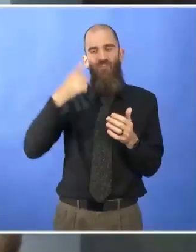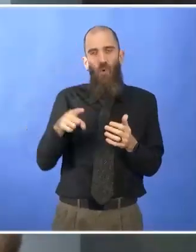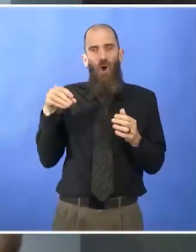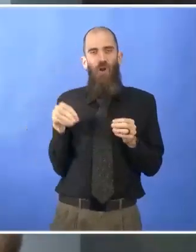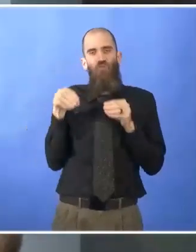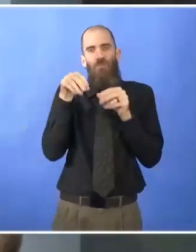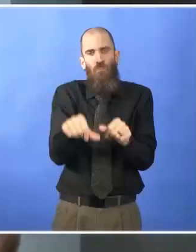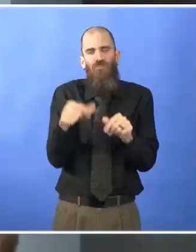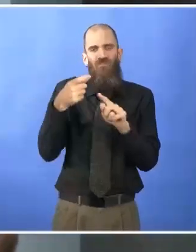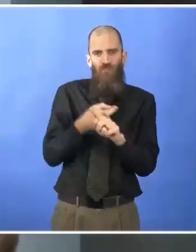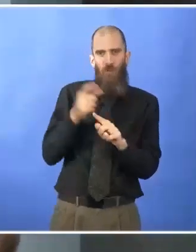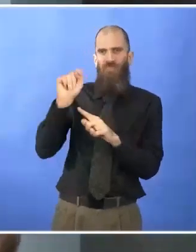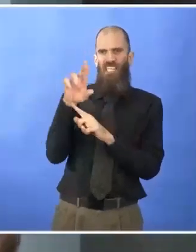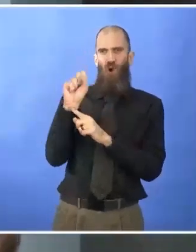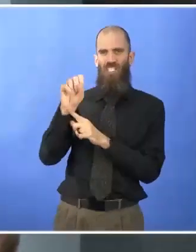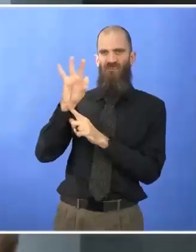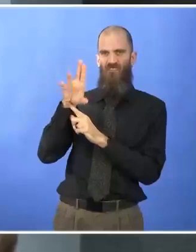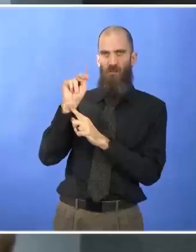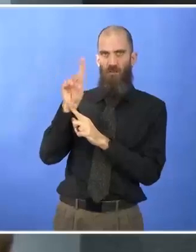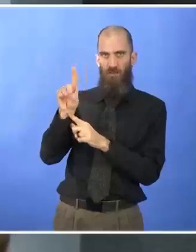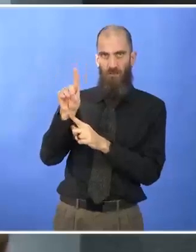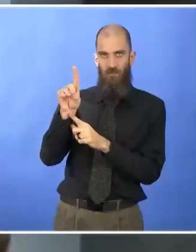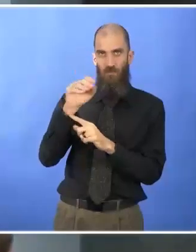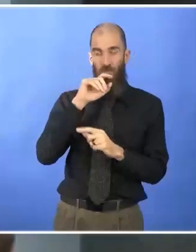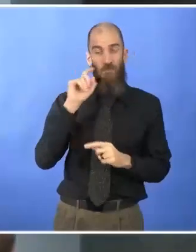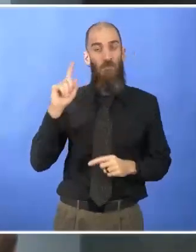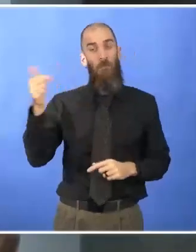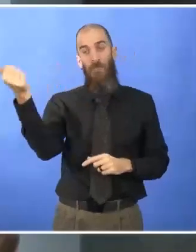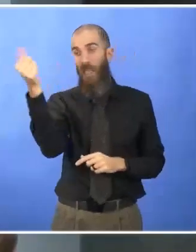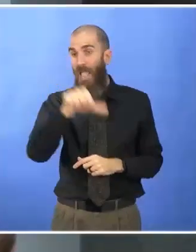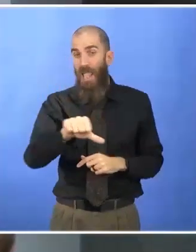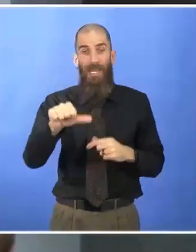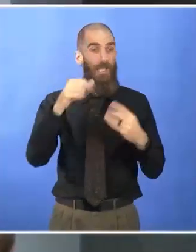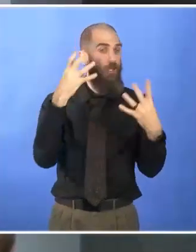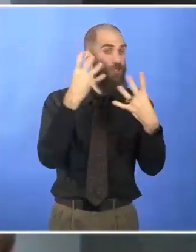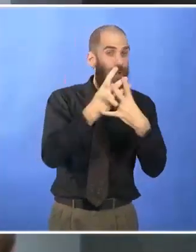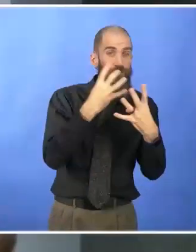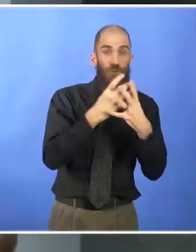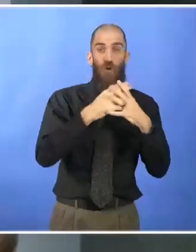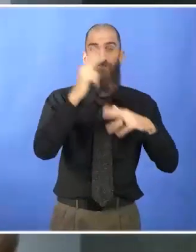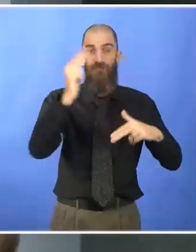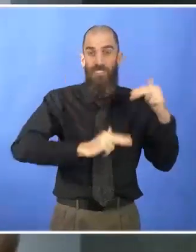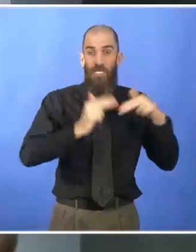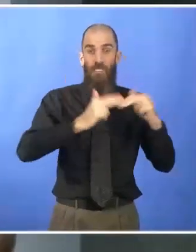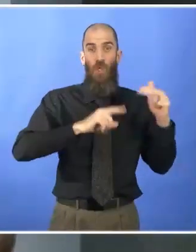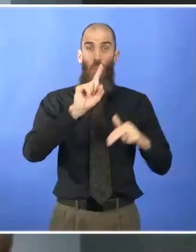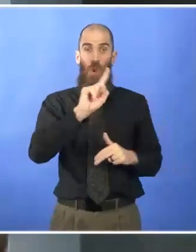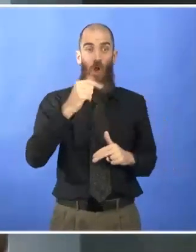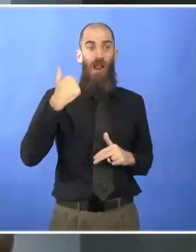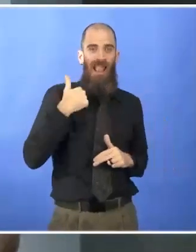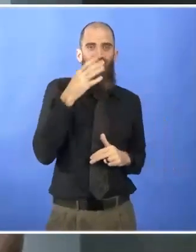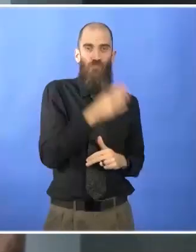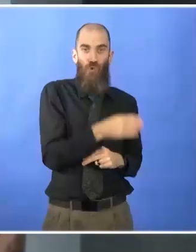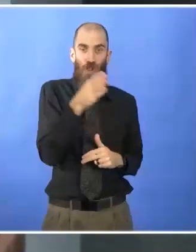CORRECTIONAL FACILITY WHERE BROADBAND SERVICE IS AVAILABLE AND WHERE THE AVERAGE DAILY POPULATION INCARCERATED IN THAT